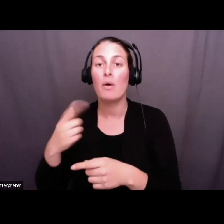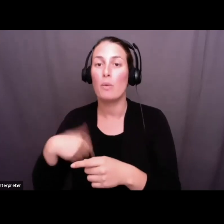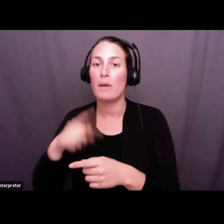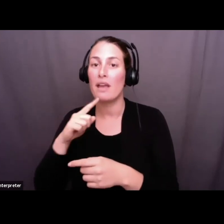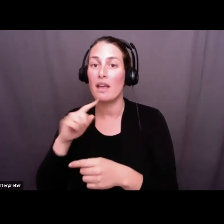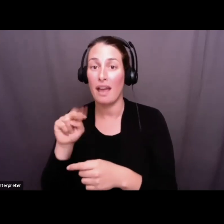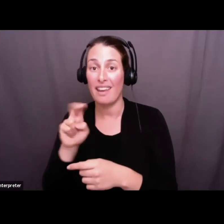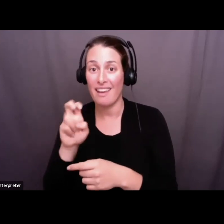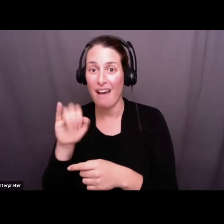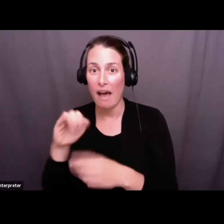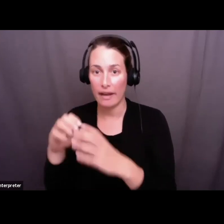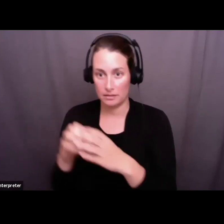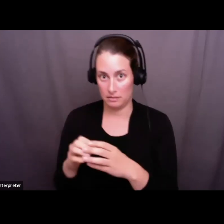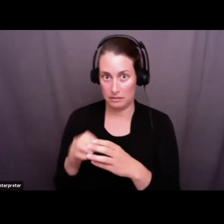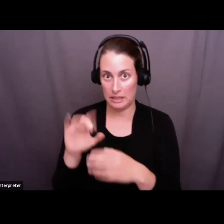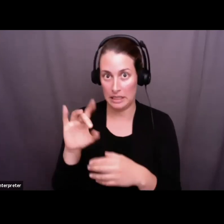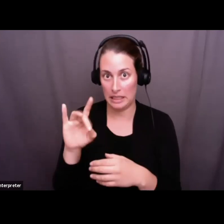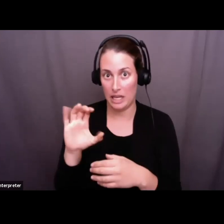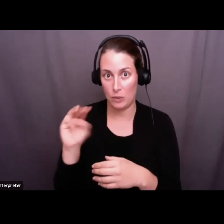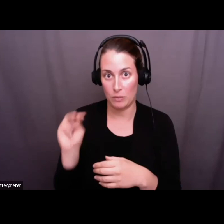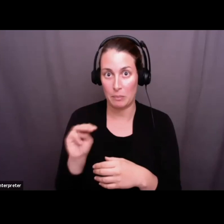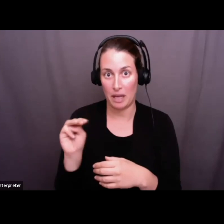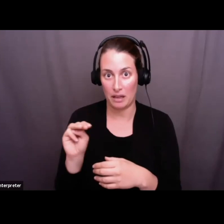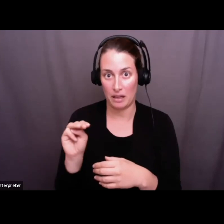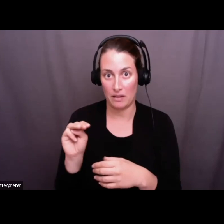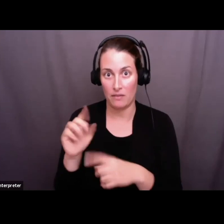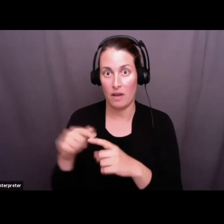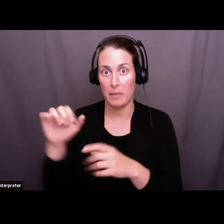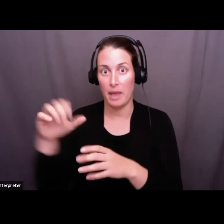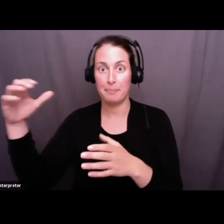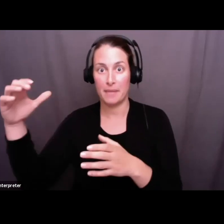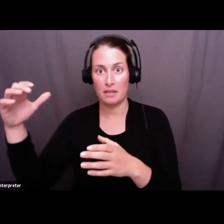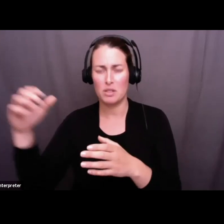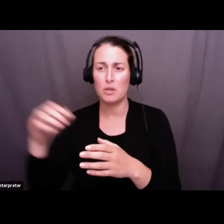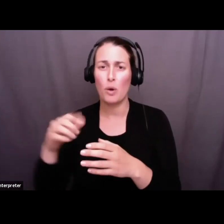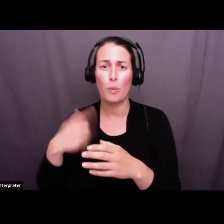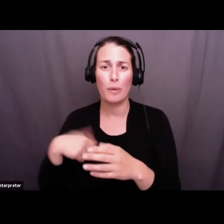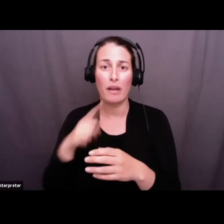of that $40 billion, so we’re a relatively small institute.